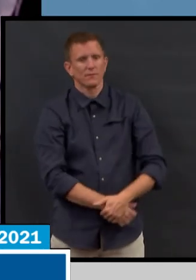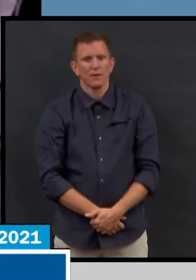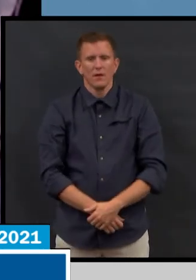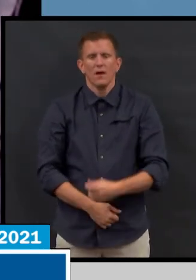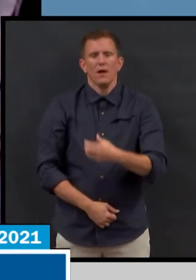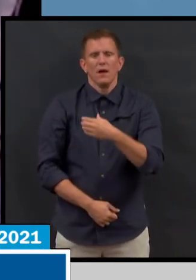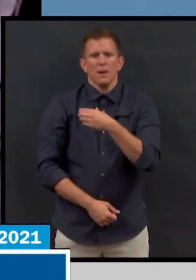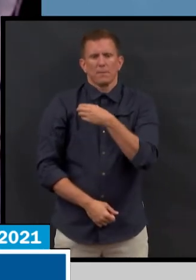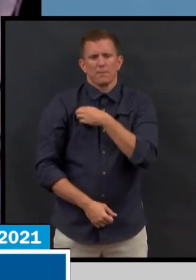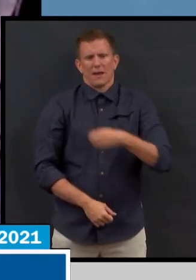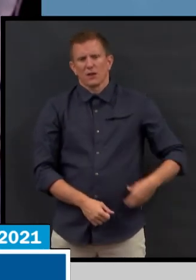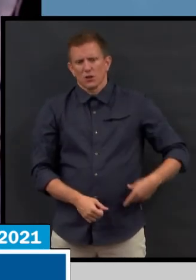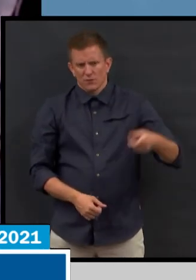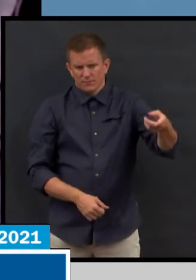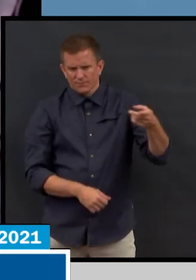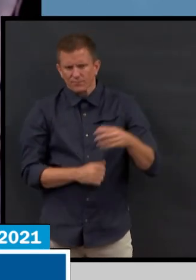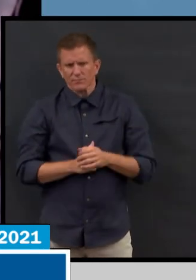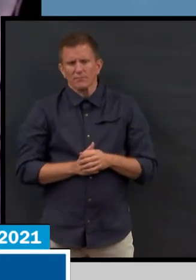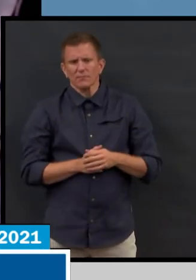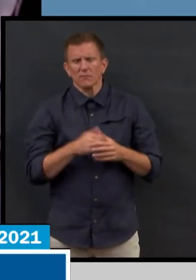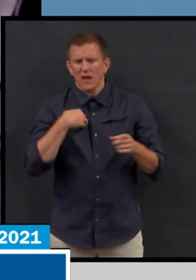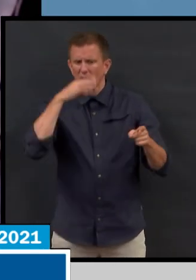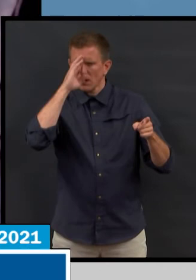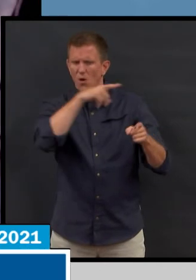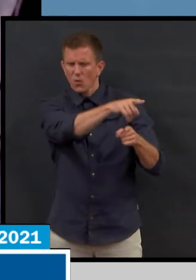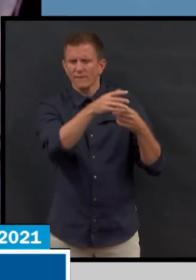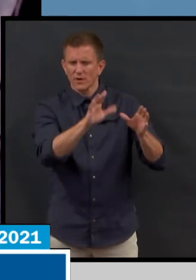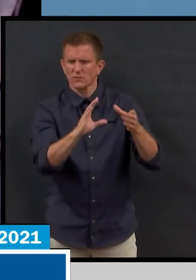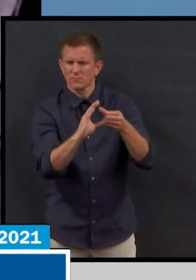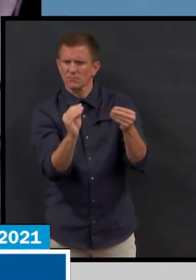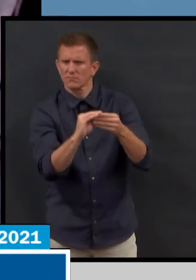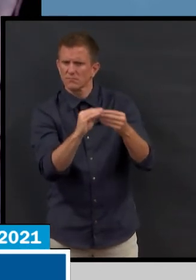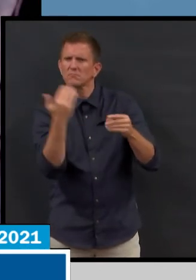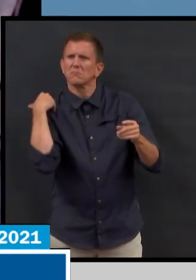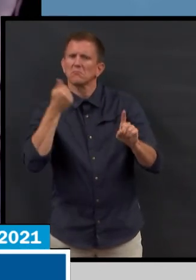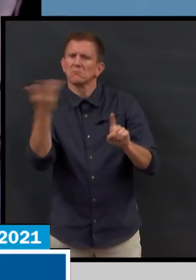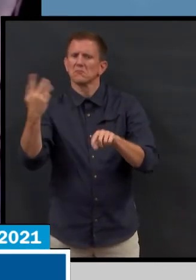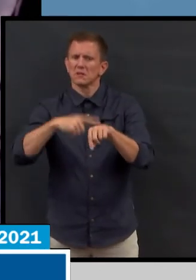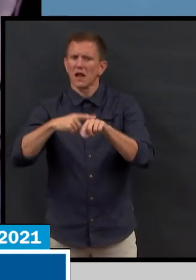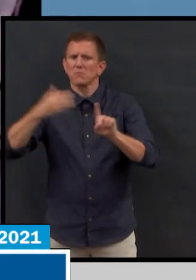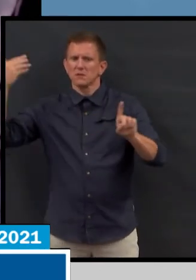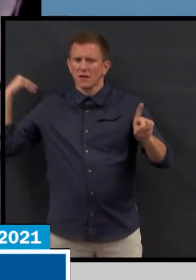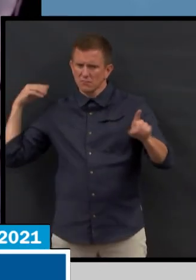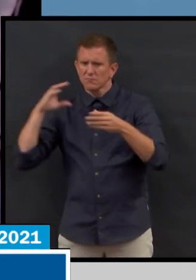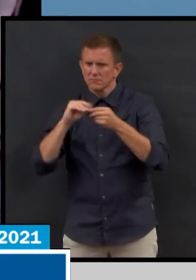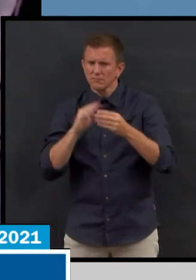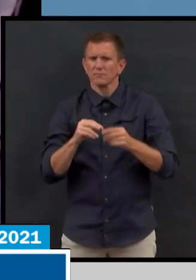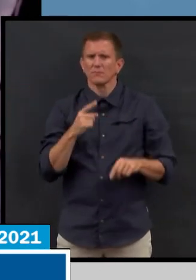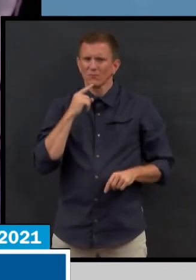saying it quite a bit stressing the importance of keeping people safe and why this is so important